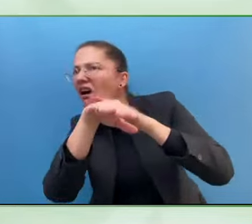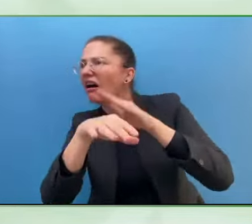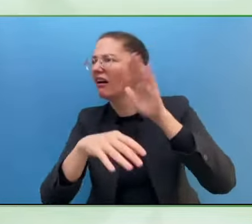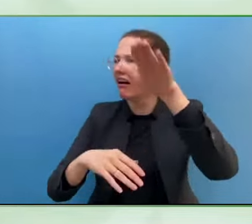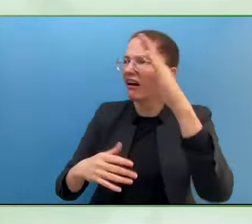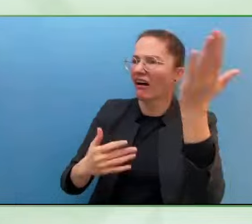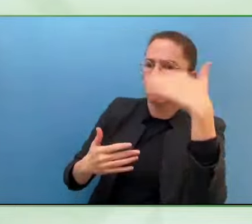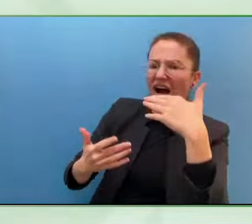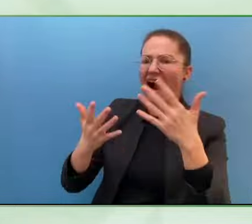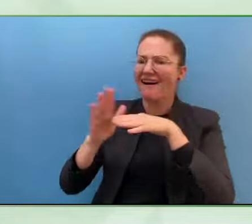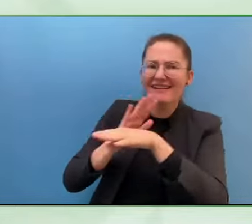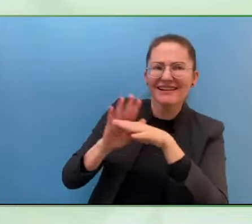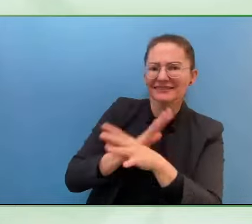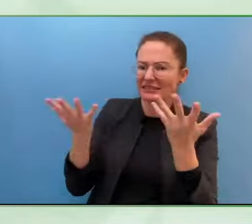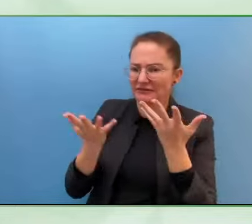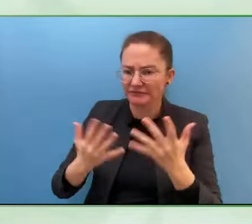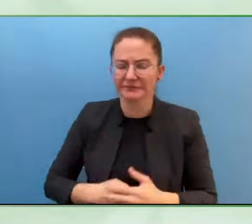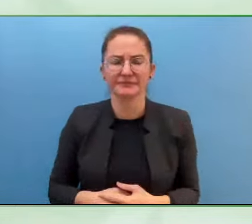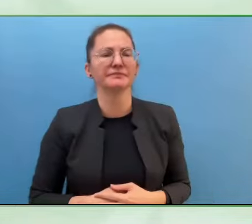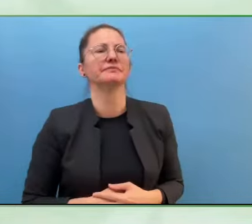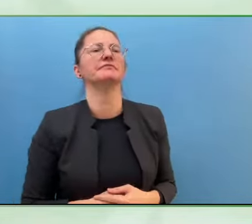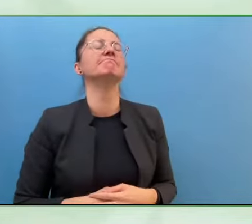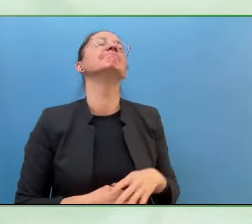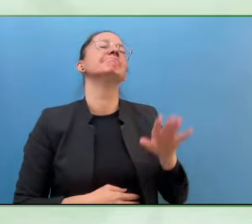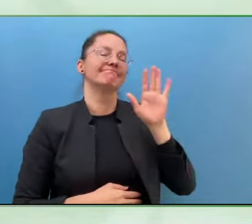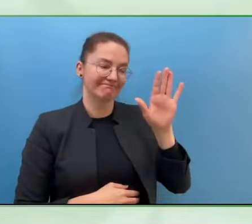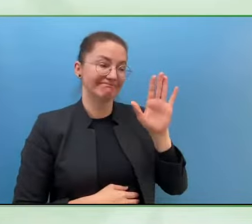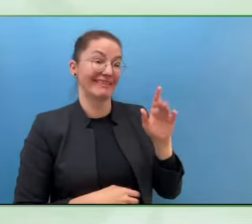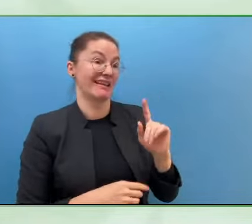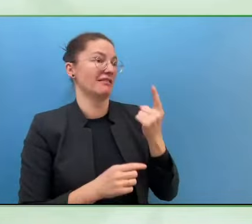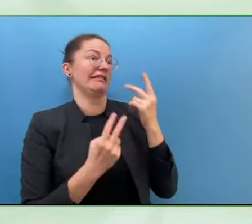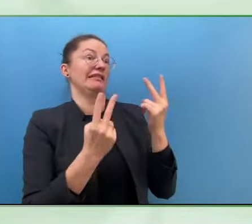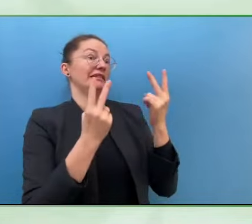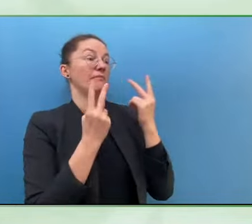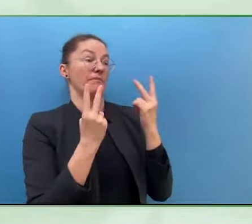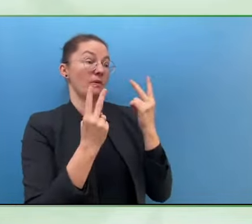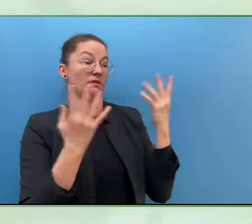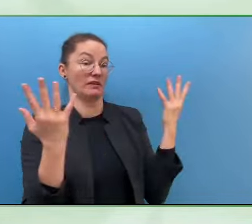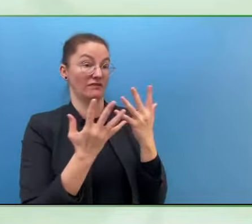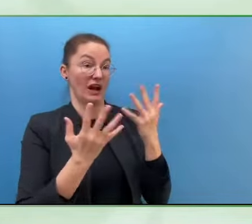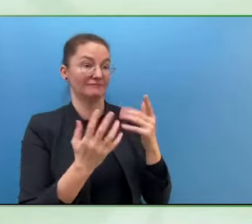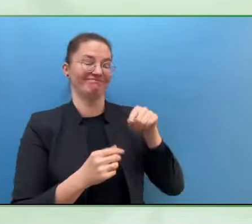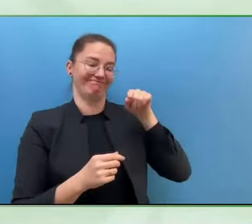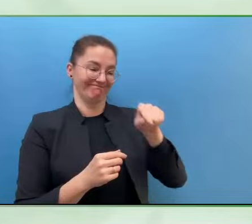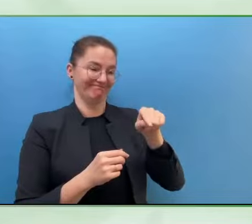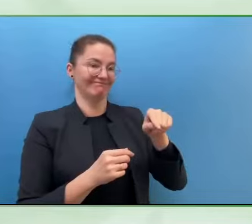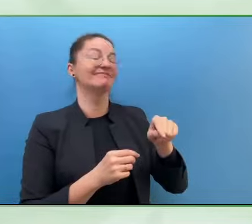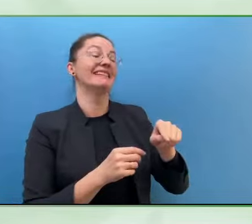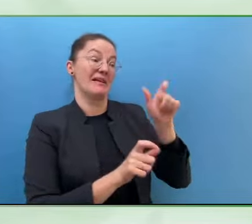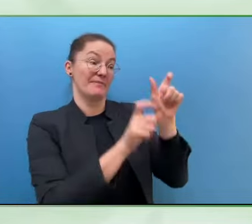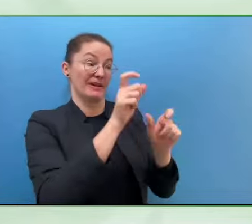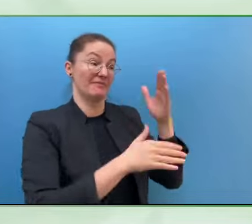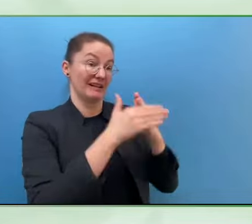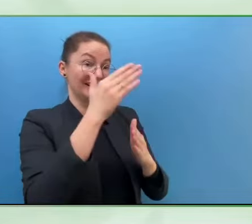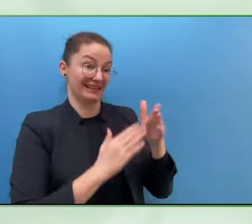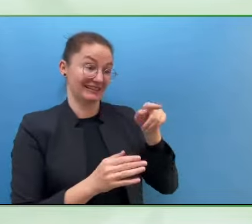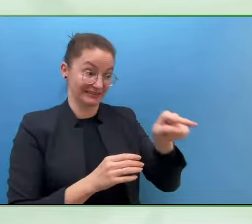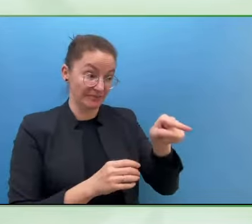We gather ideas and initiatives and then we make proposals through the various departments.